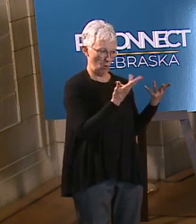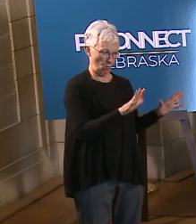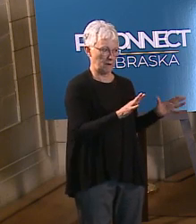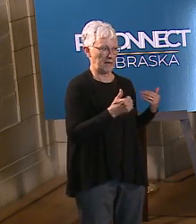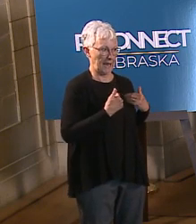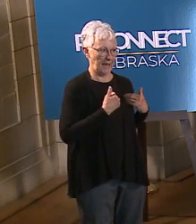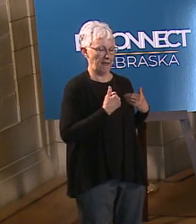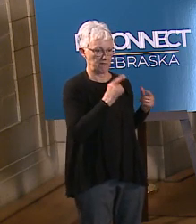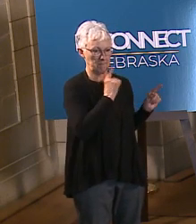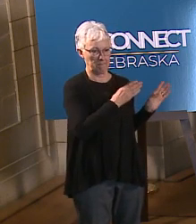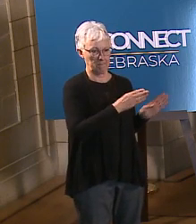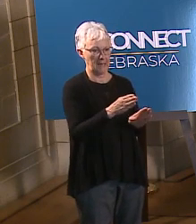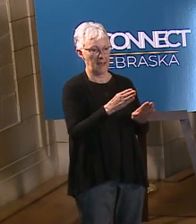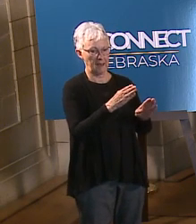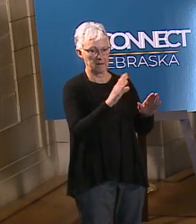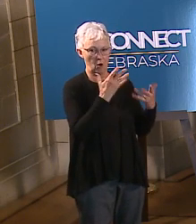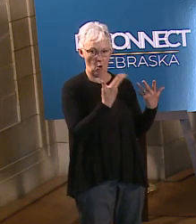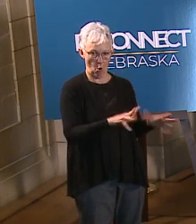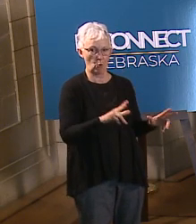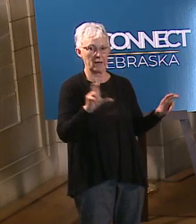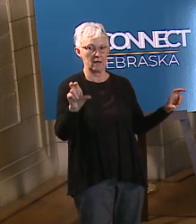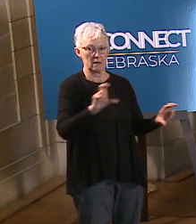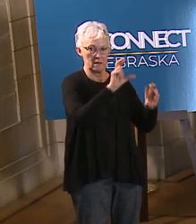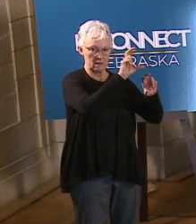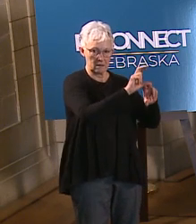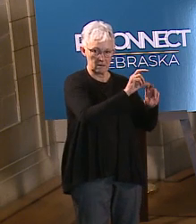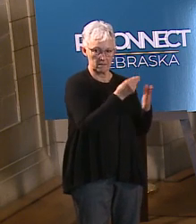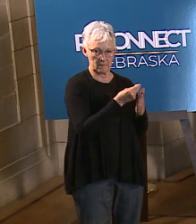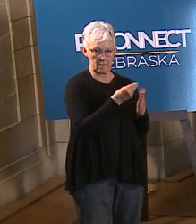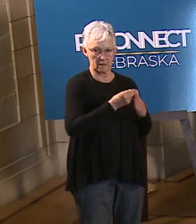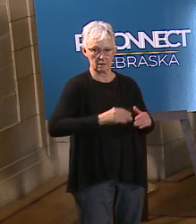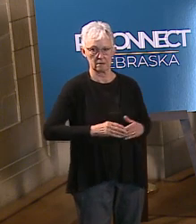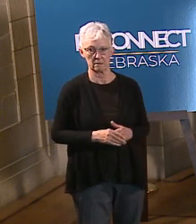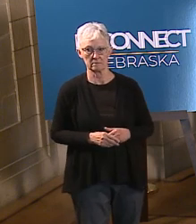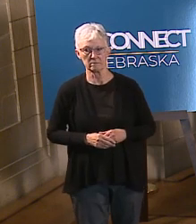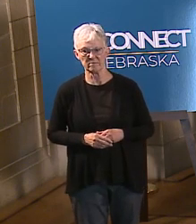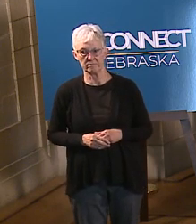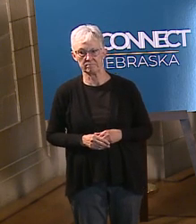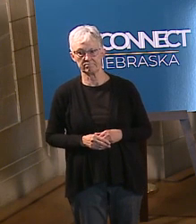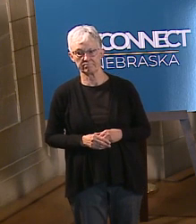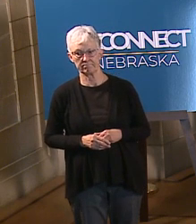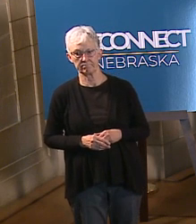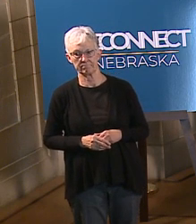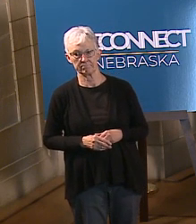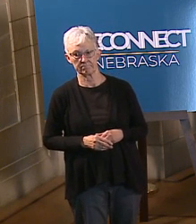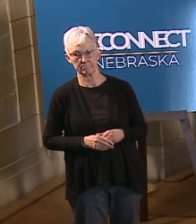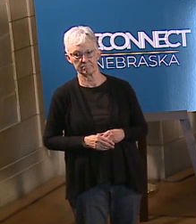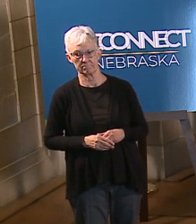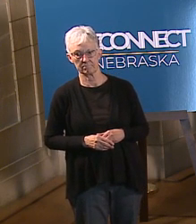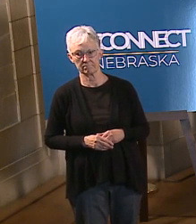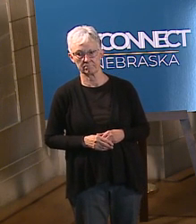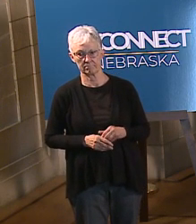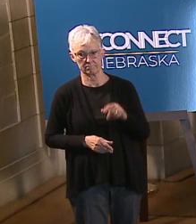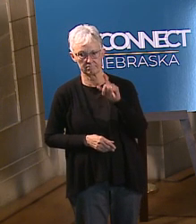CONSIDERATION THAT WE HAD ENCOURAGED THE LEGISLATURE TO DO TO, YOU KNOW, WORK WITH US ON A